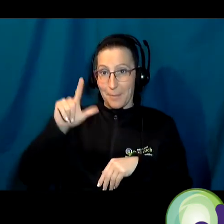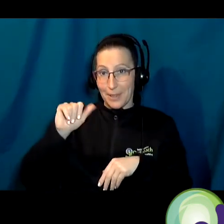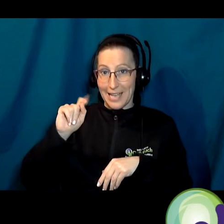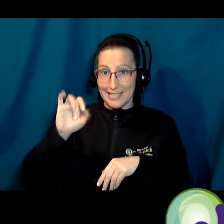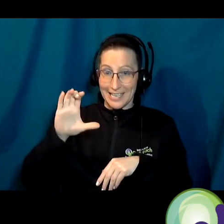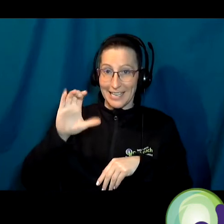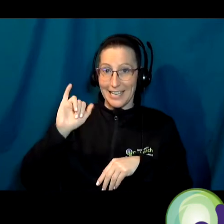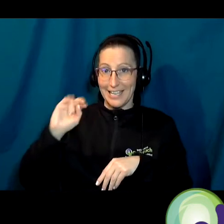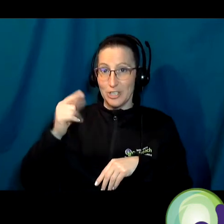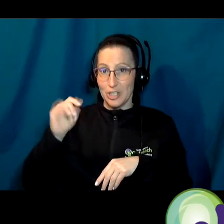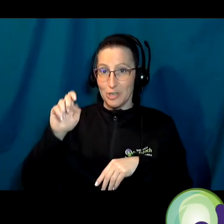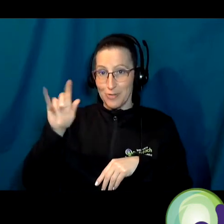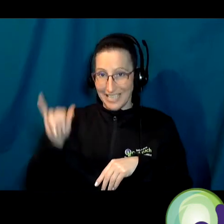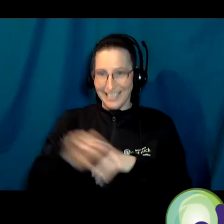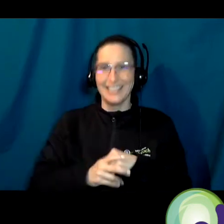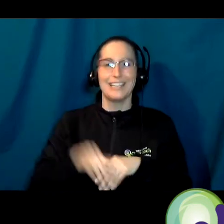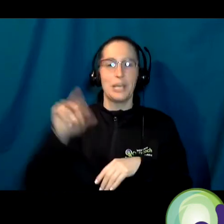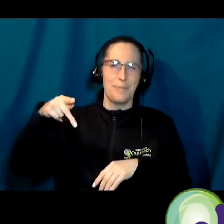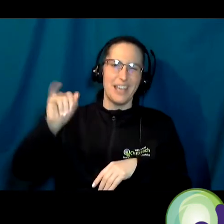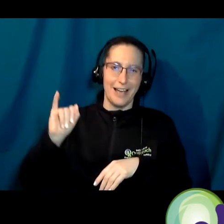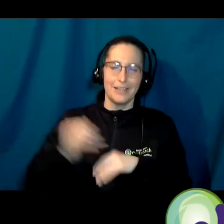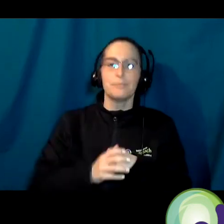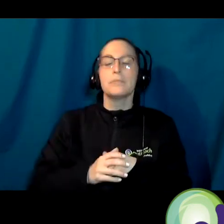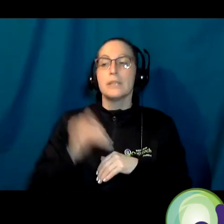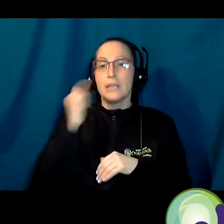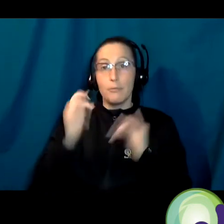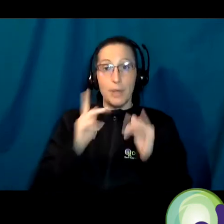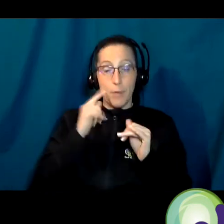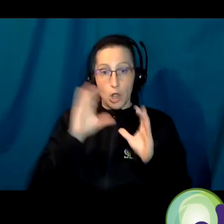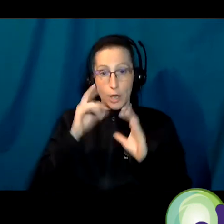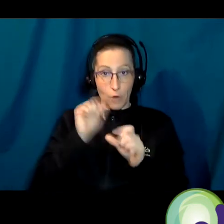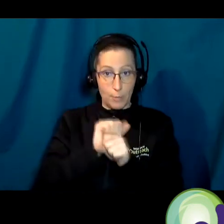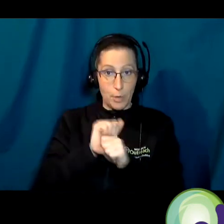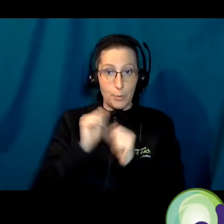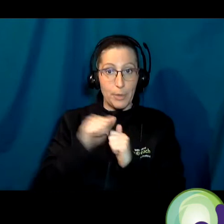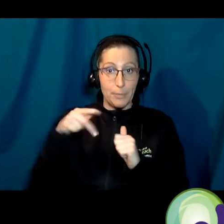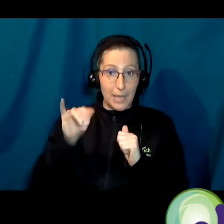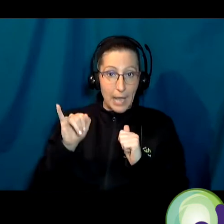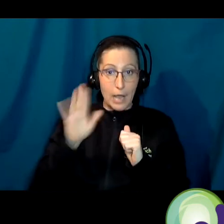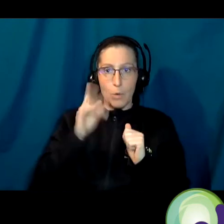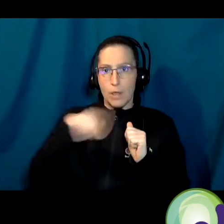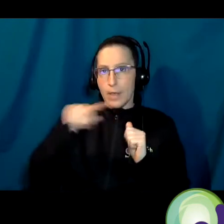Yeah. So for people who are looking for employment with PI, would they call, would they go online? Do they